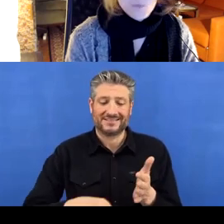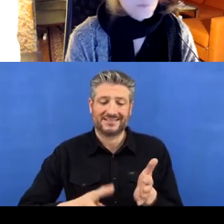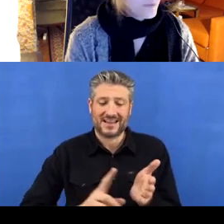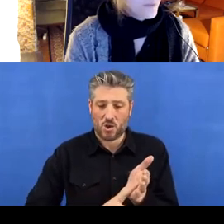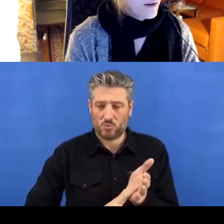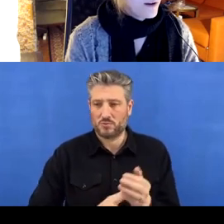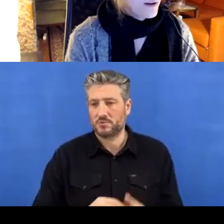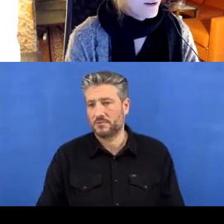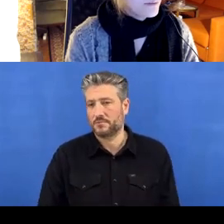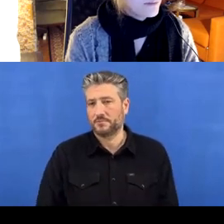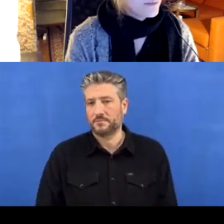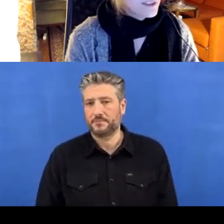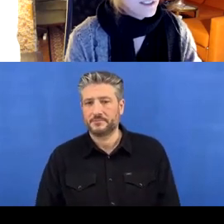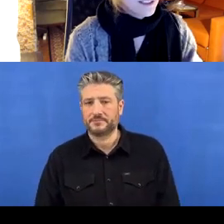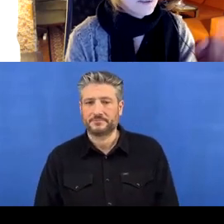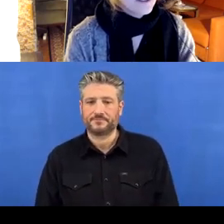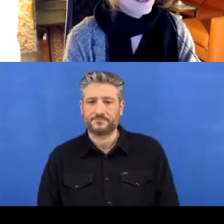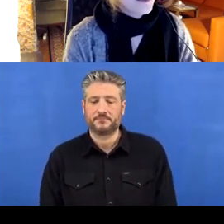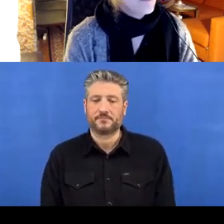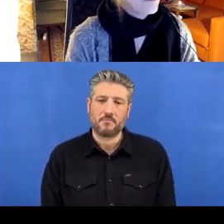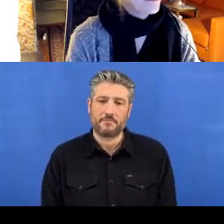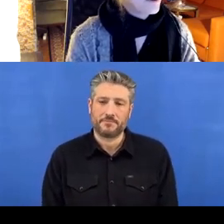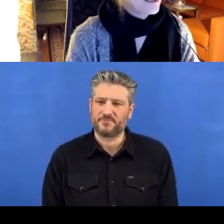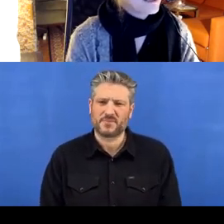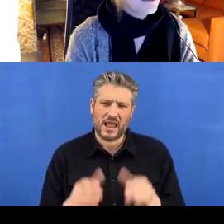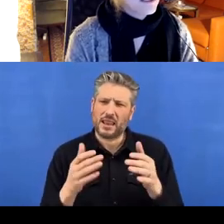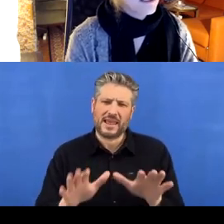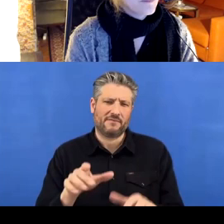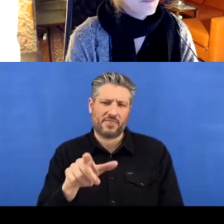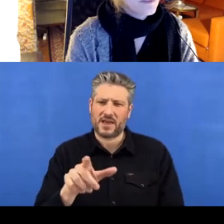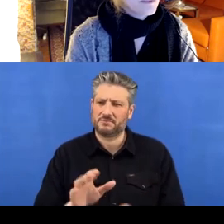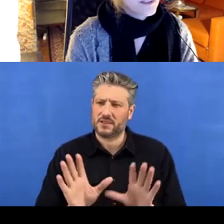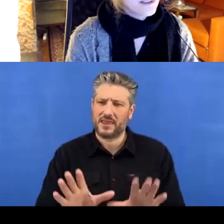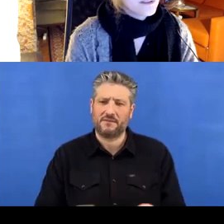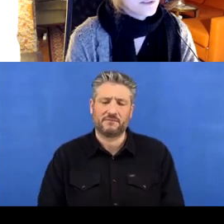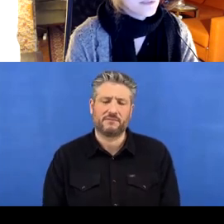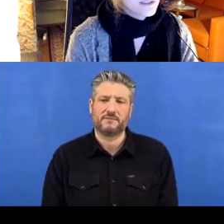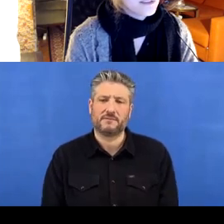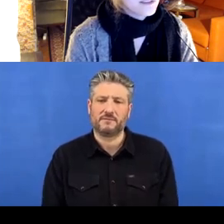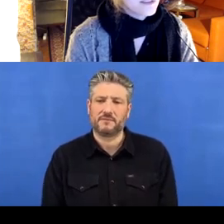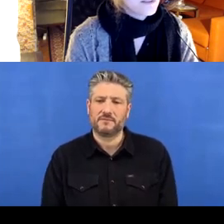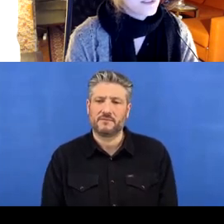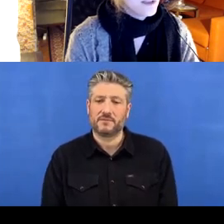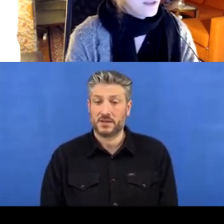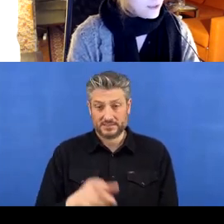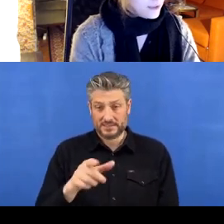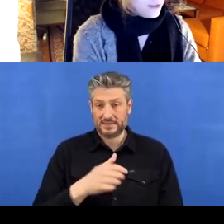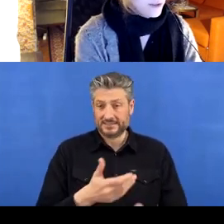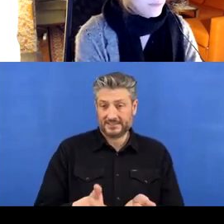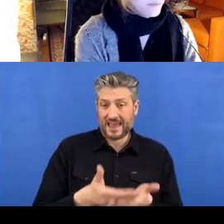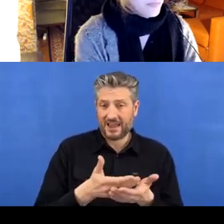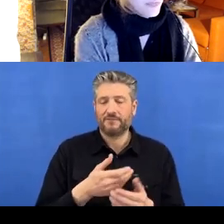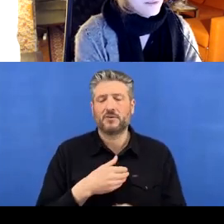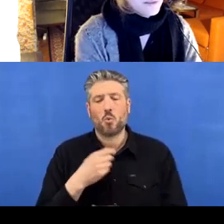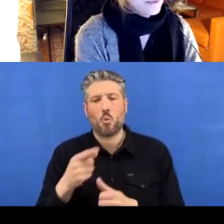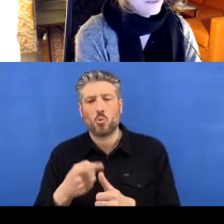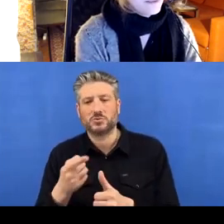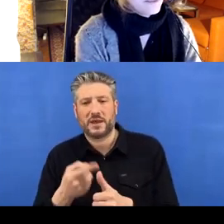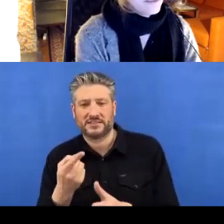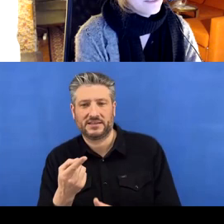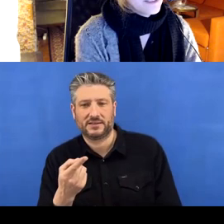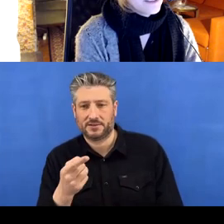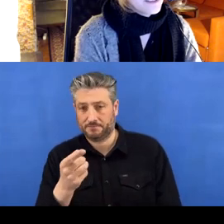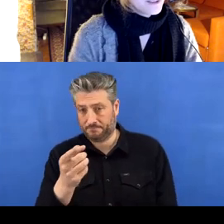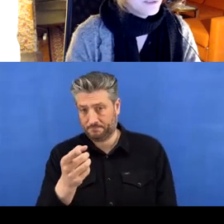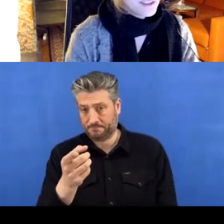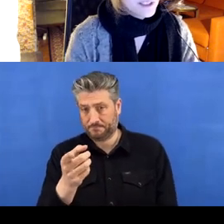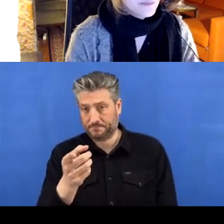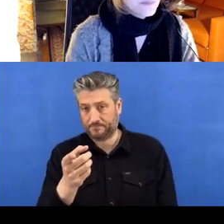I'm just going to leave all of that but when I save it, it automatically saves it-